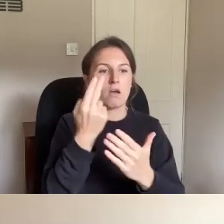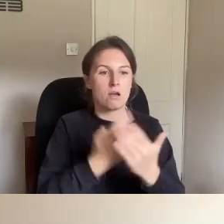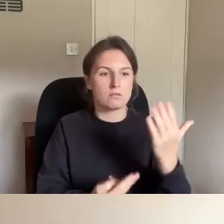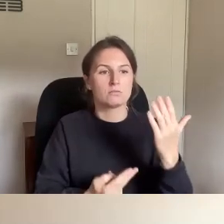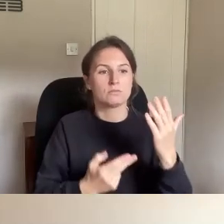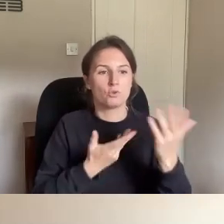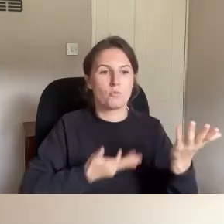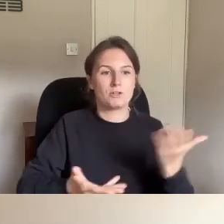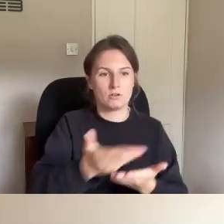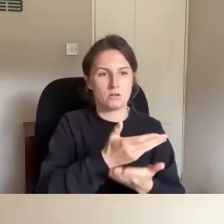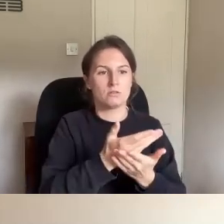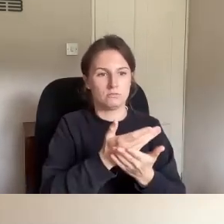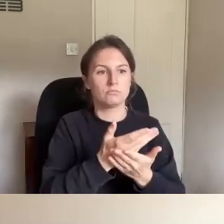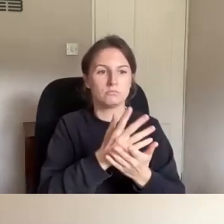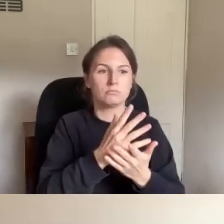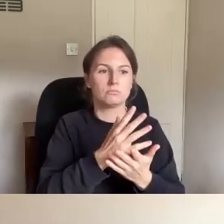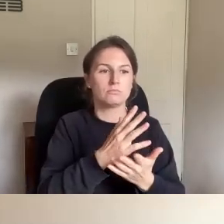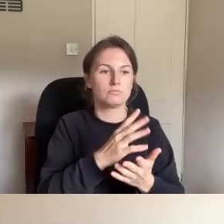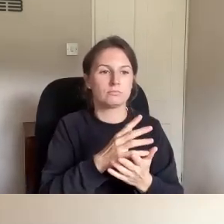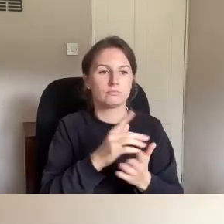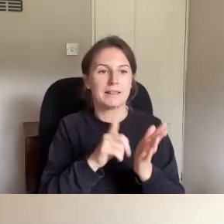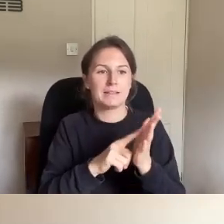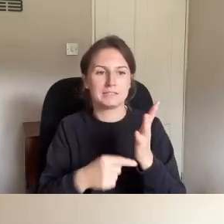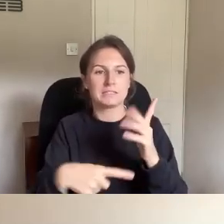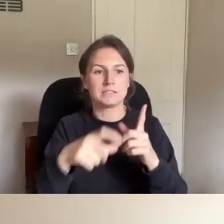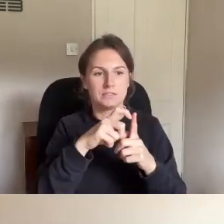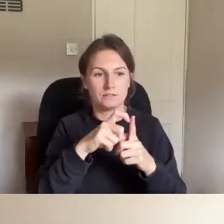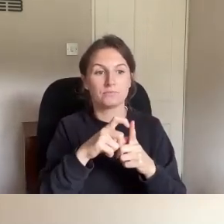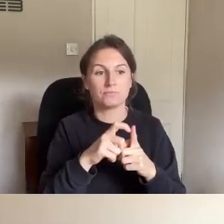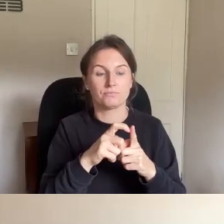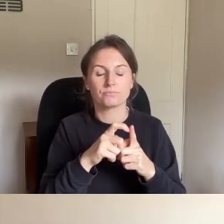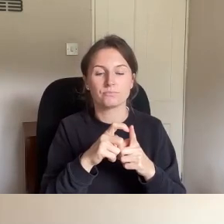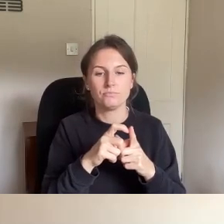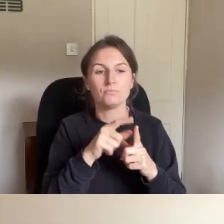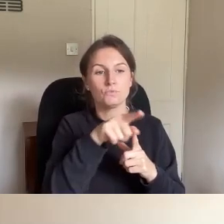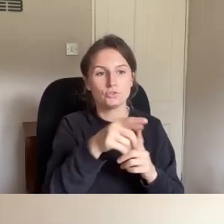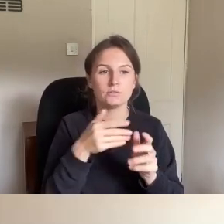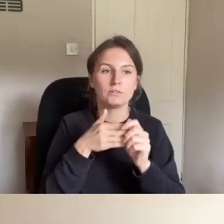Ranjit joins us for the brand-new digital marketing category.